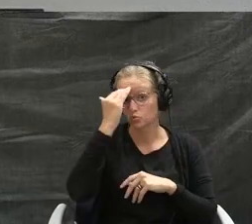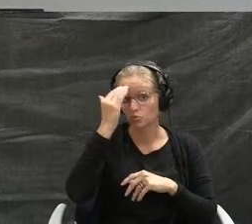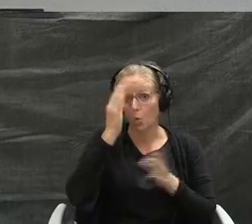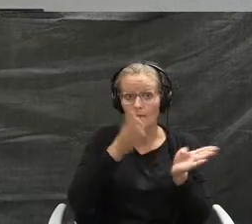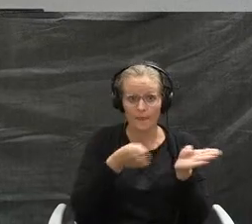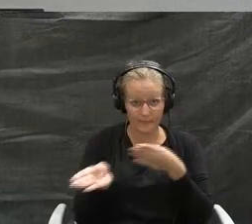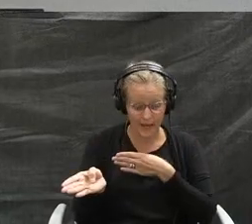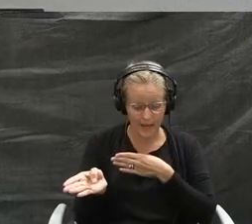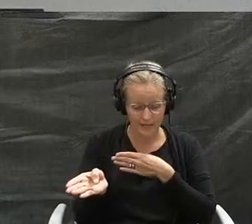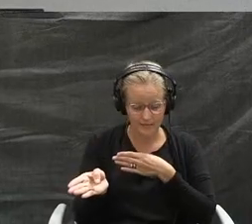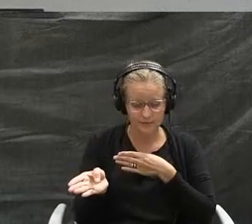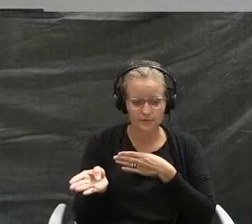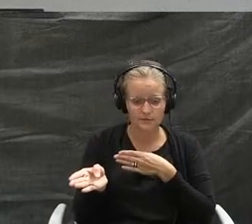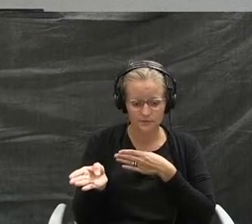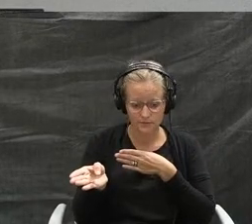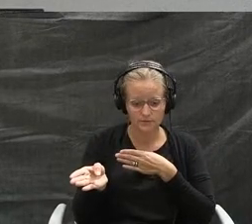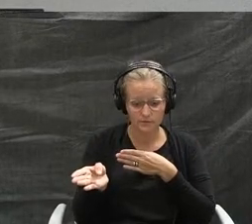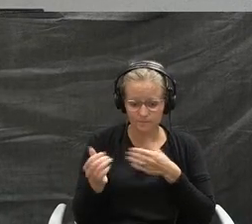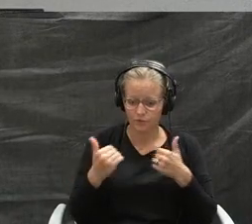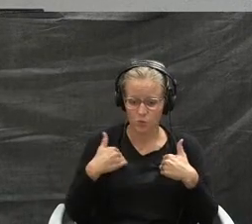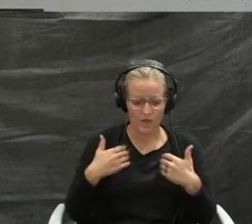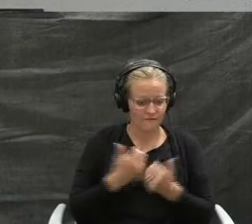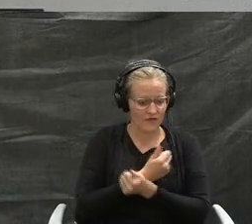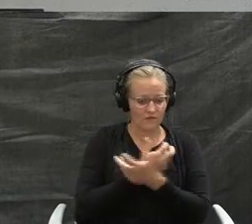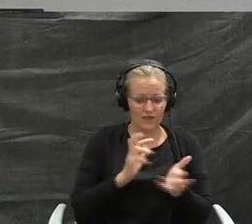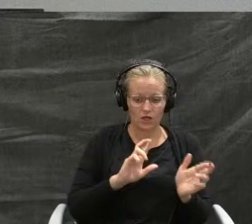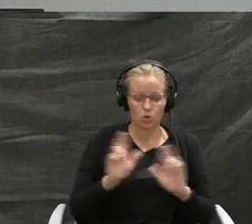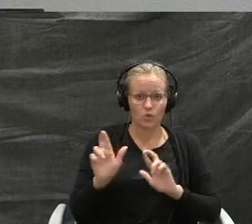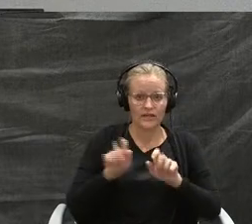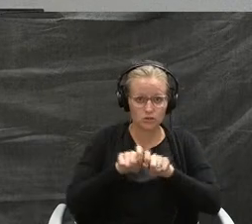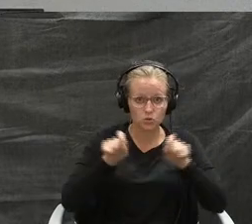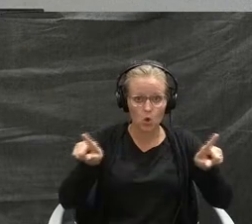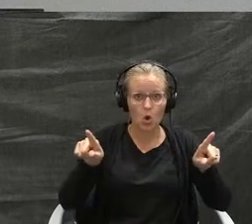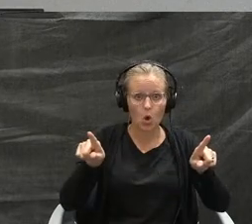ready now to go unless the board changes some elements of it. And